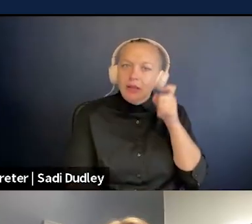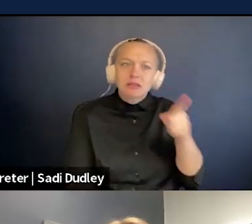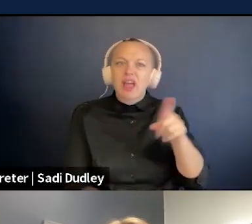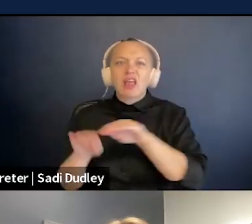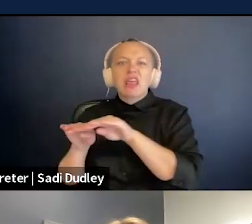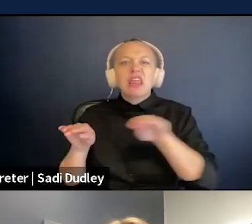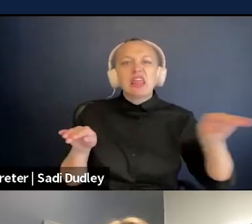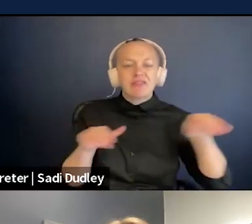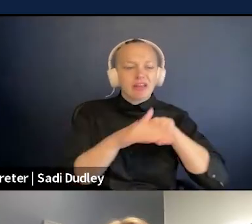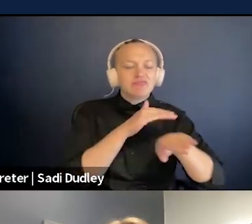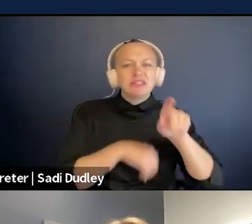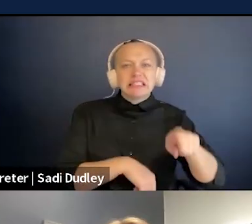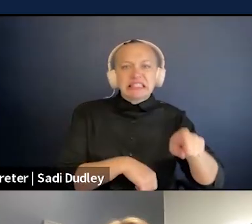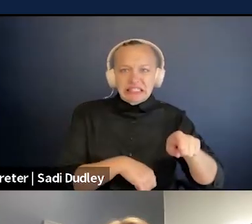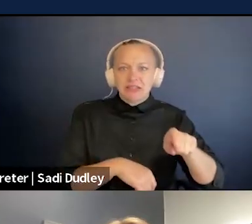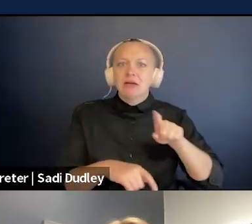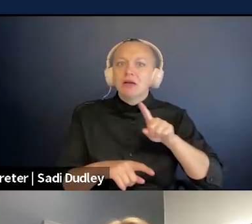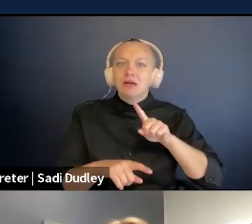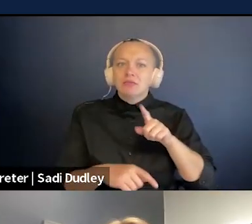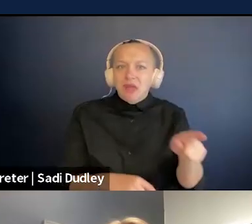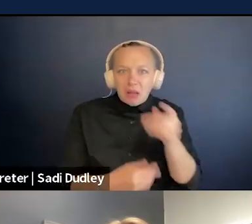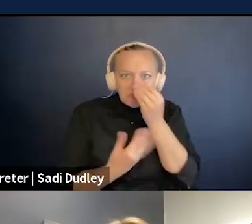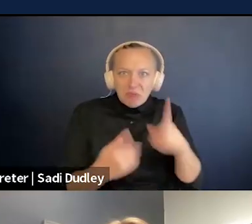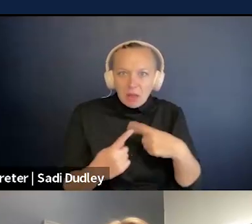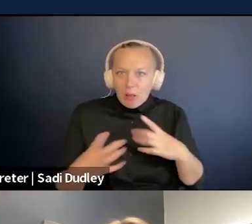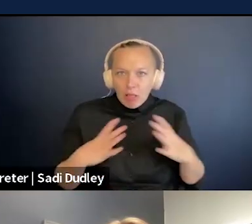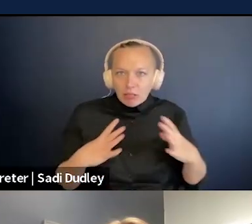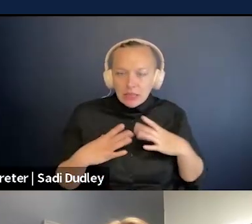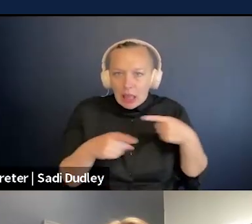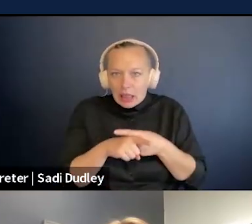they kind of balked at me and barked at me. The people at the hospital balked at me and barked at me.